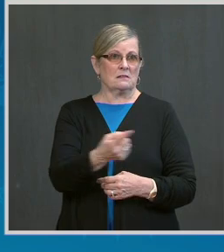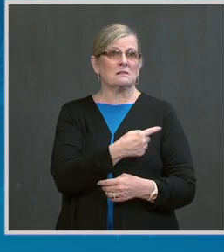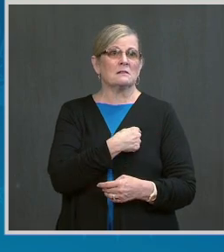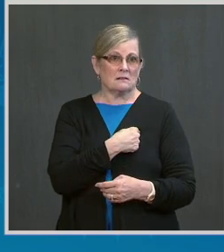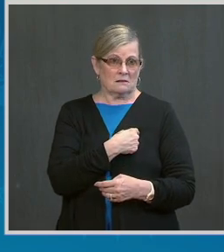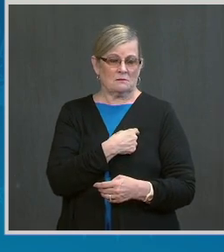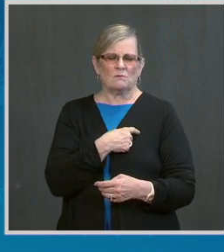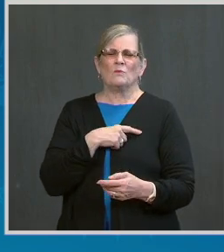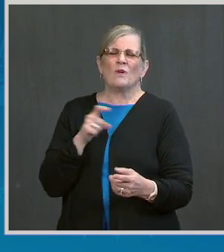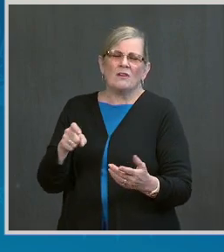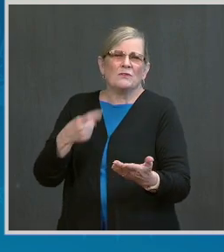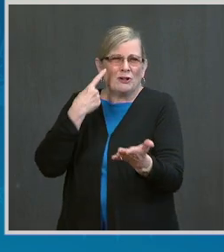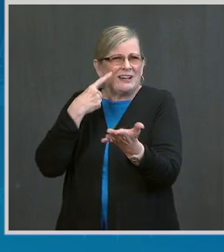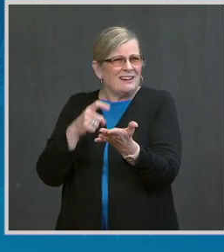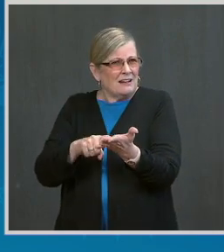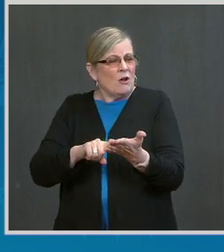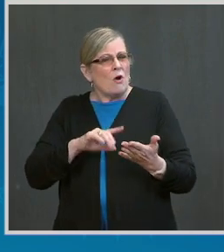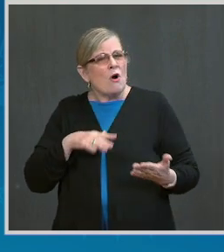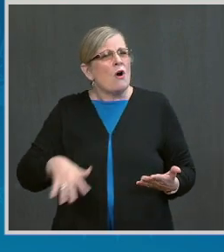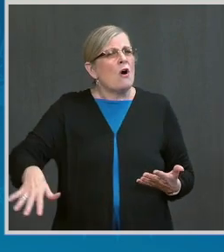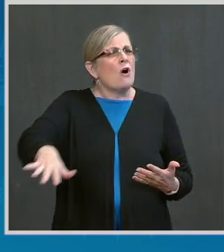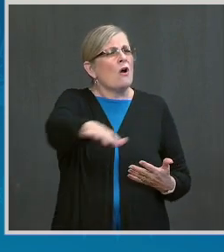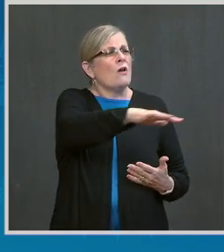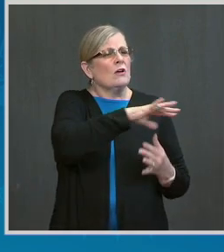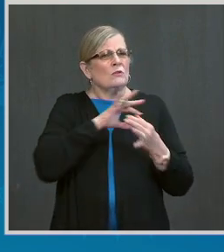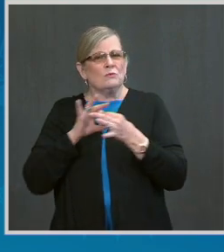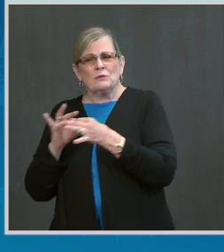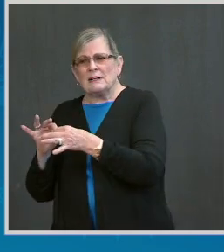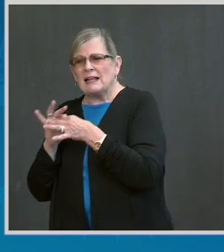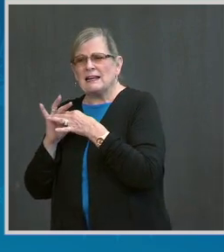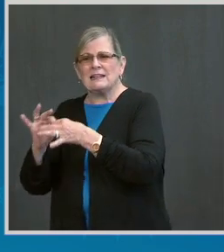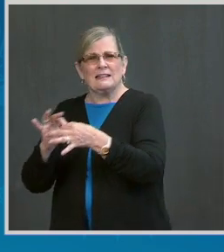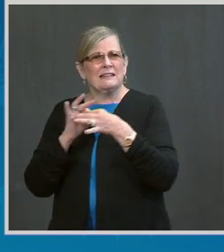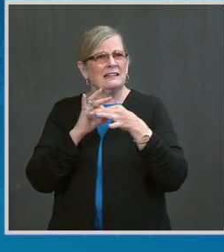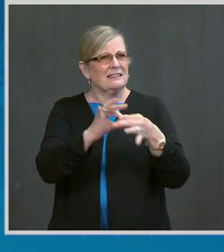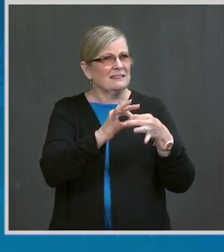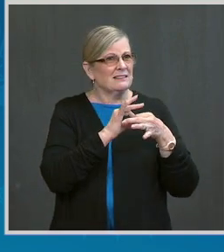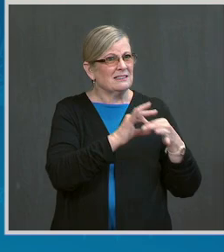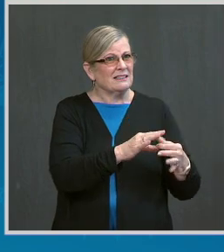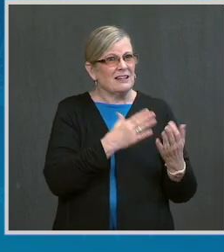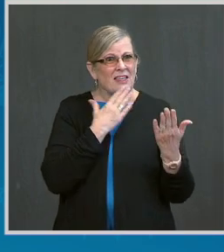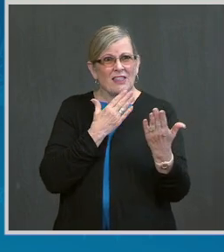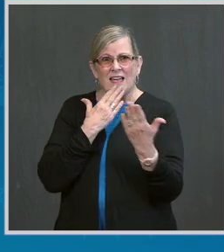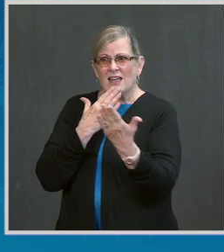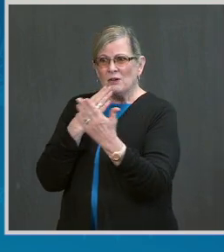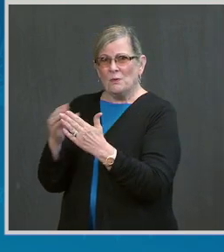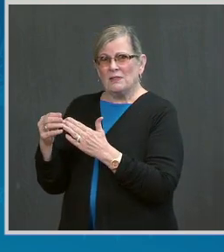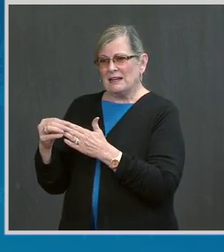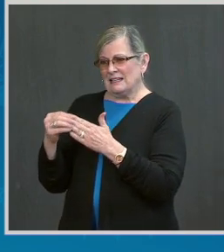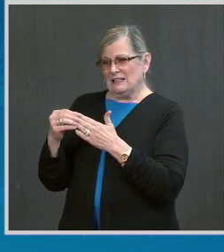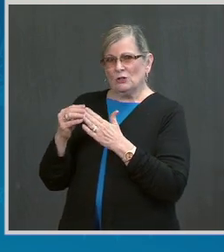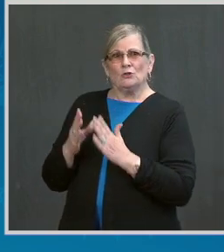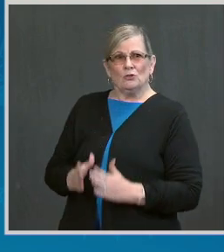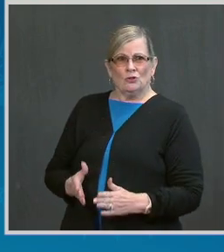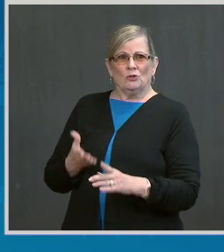And that is why, thanks to leaders like my dear friend, Senator Mazie Hirono and the great Grace Meng,